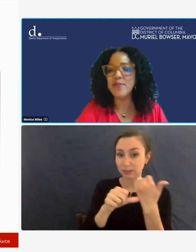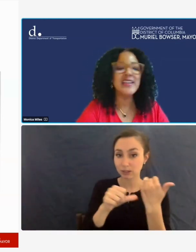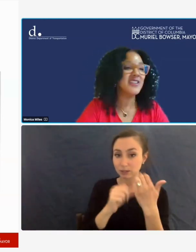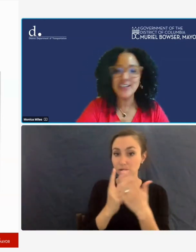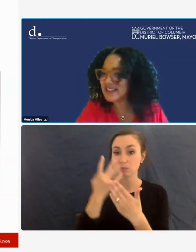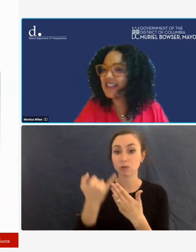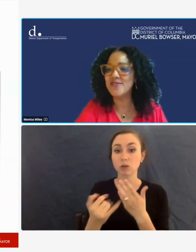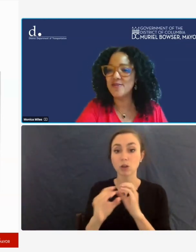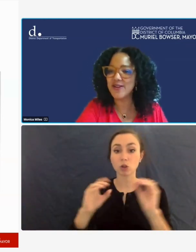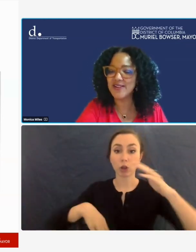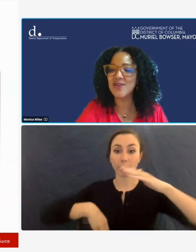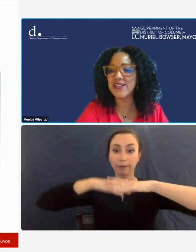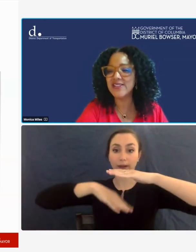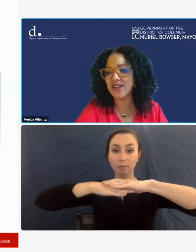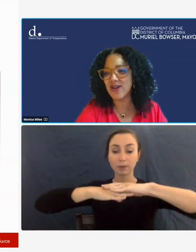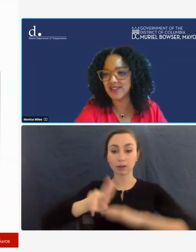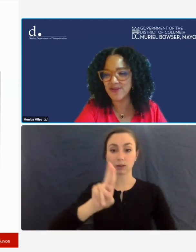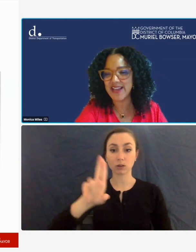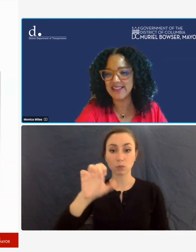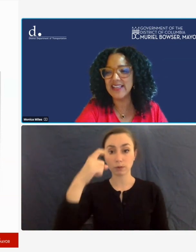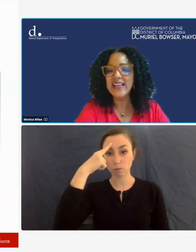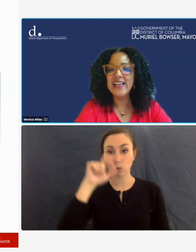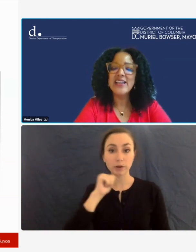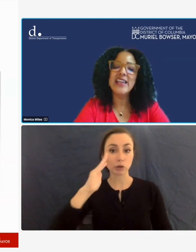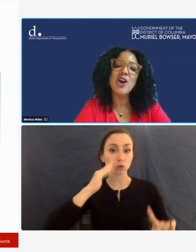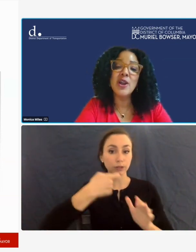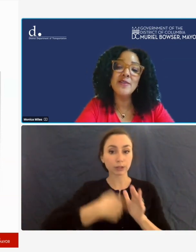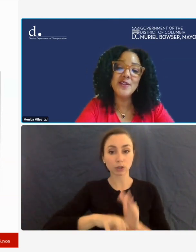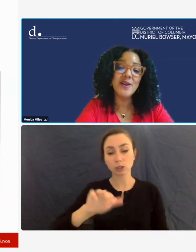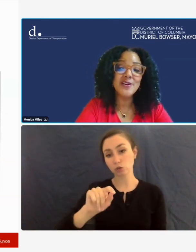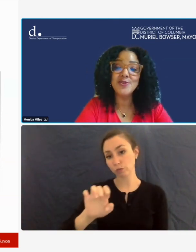in the united states of america on indirect cost rates okay or if there are you should